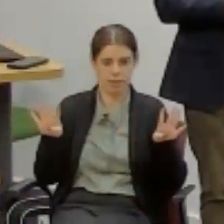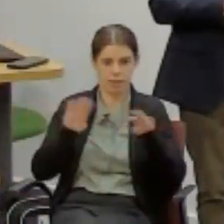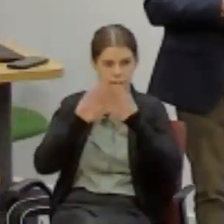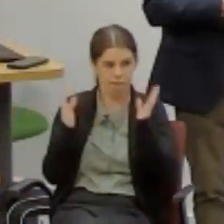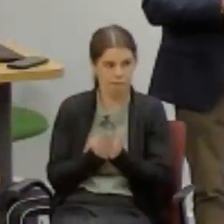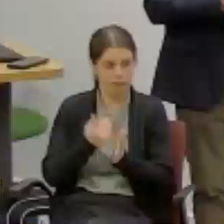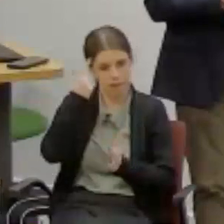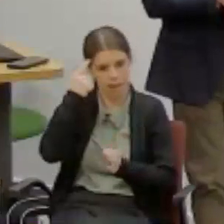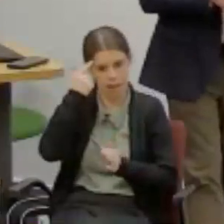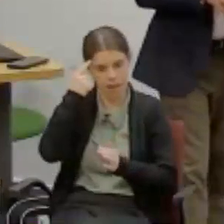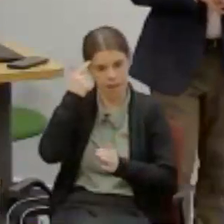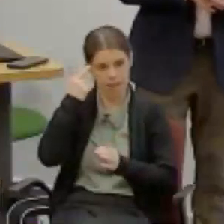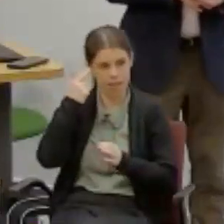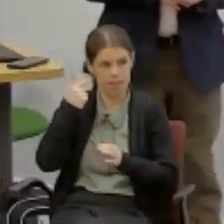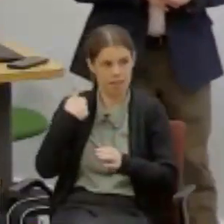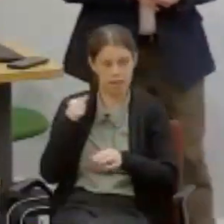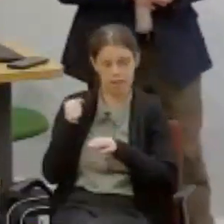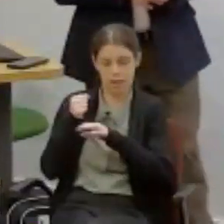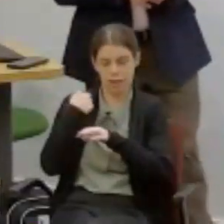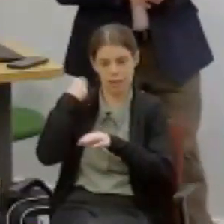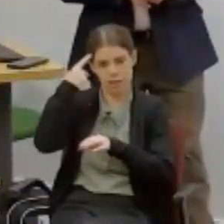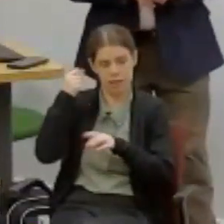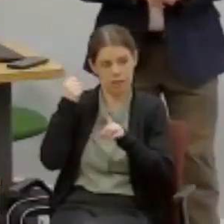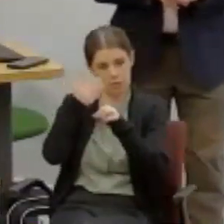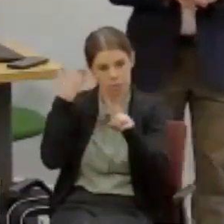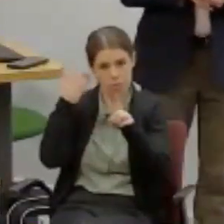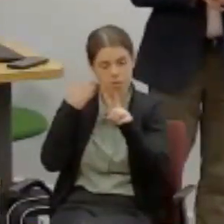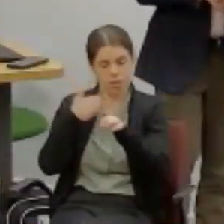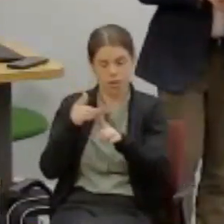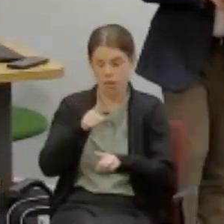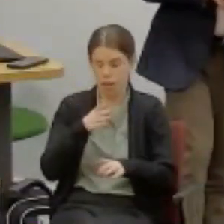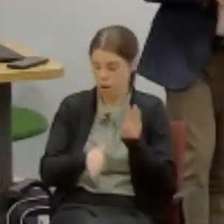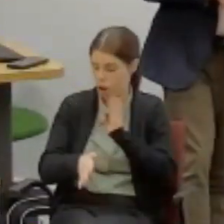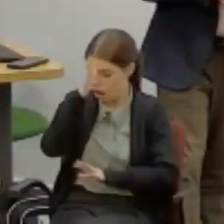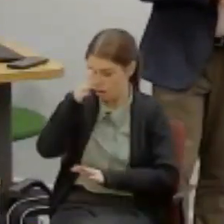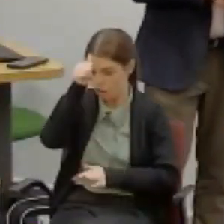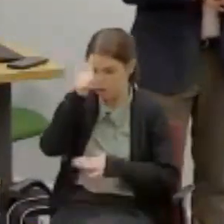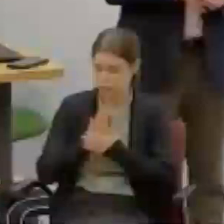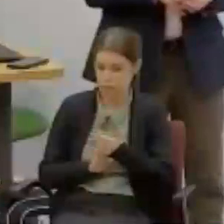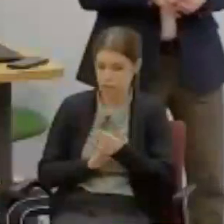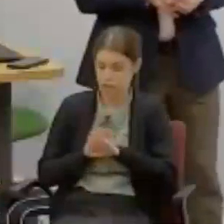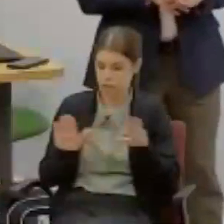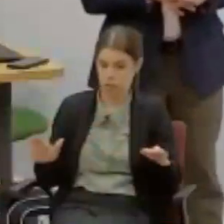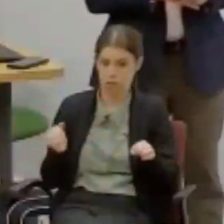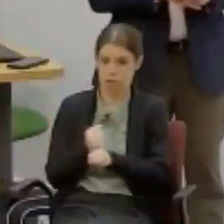in, football or no, which I never was. So that was a horrible experience. And hopefully, they don't do that anymore to children.